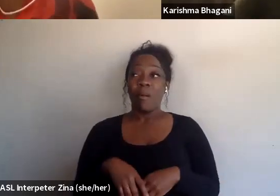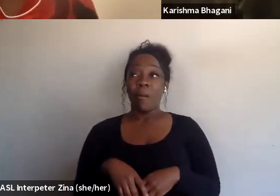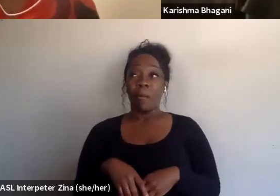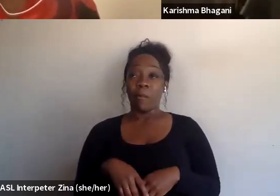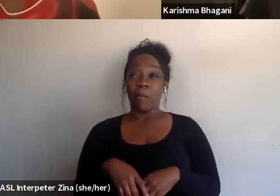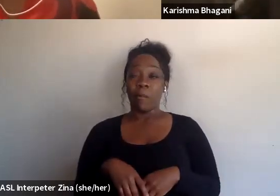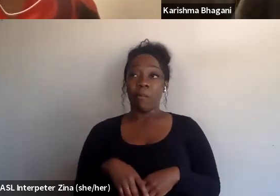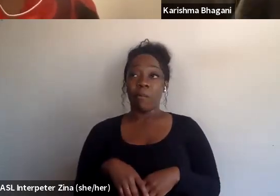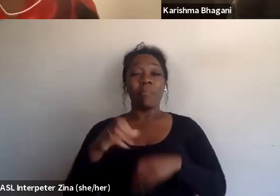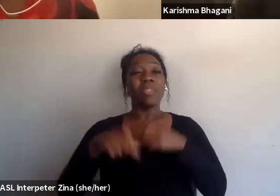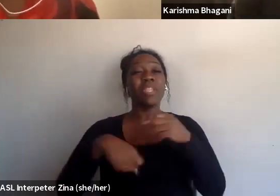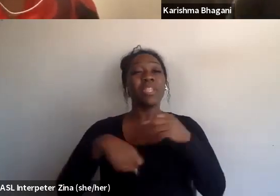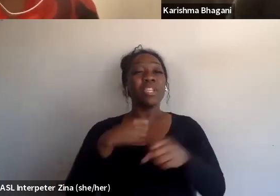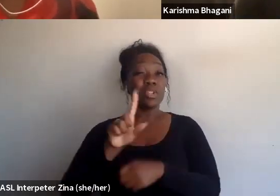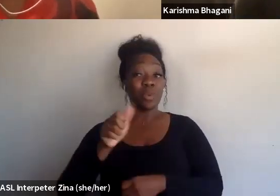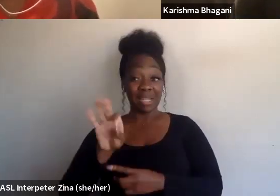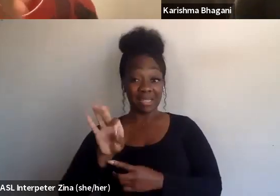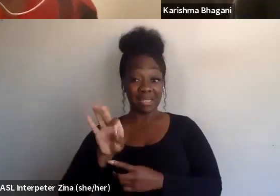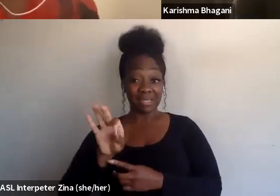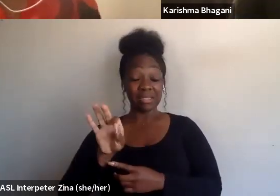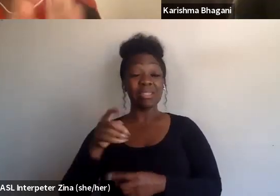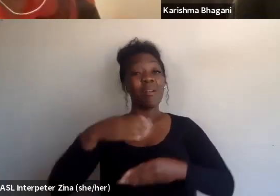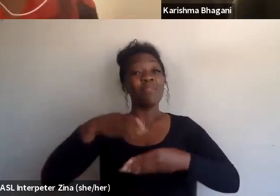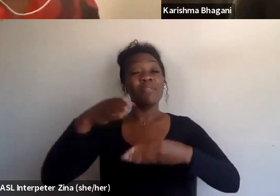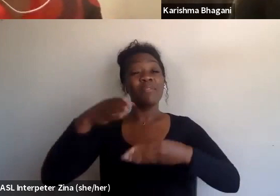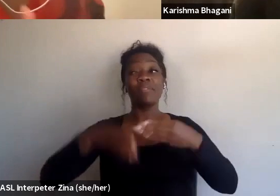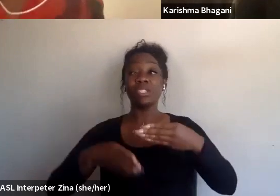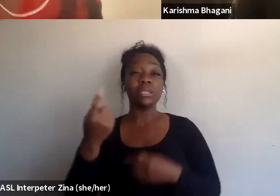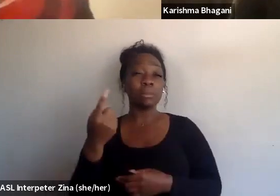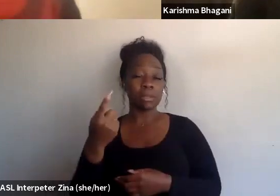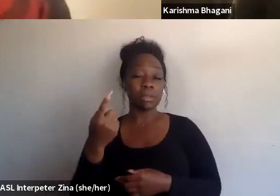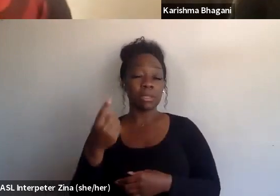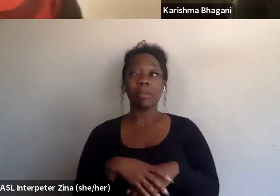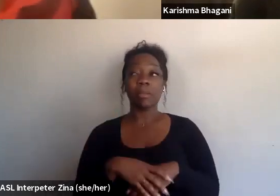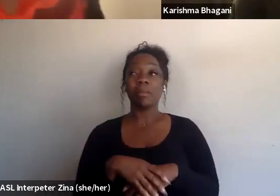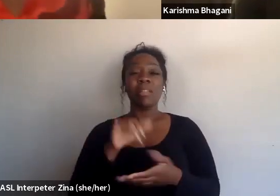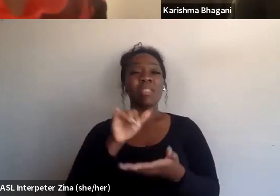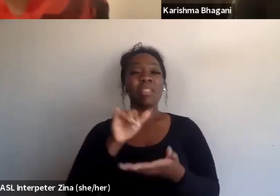2019 so I finished off with something so it was the musician that I was managing